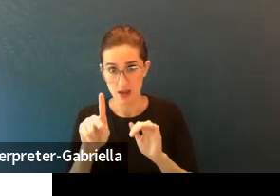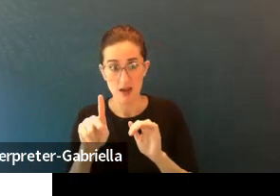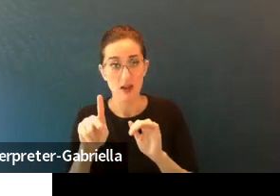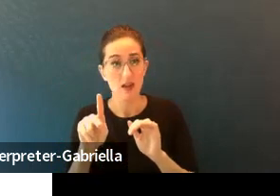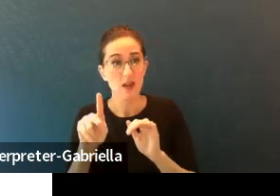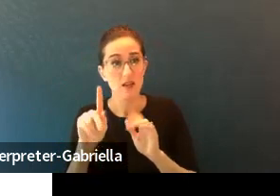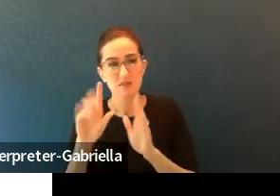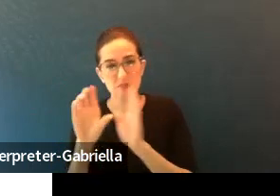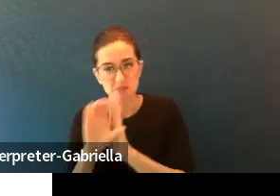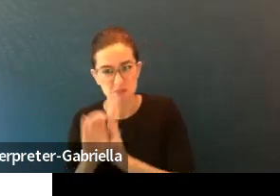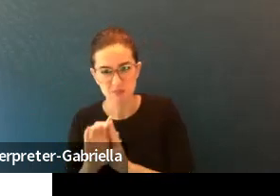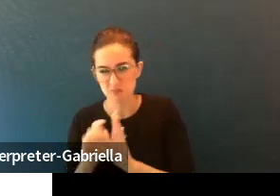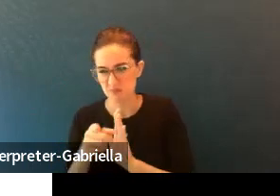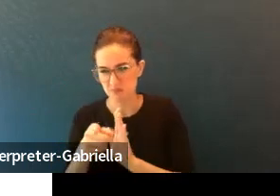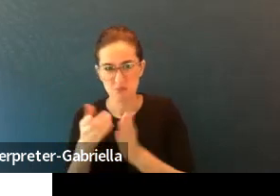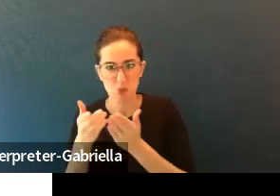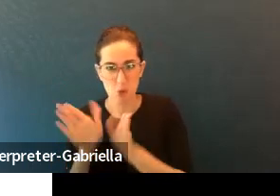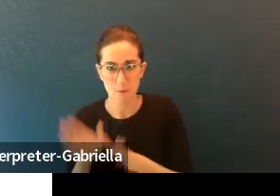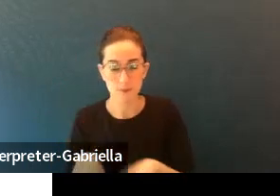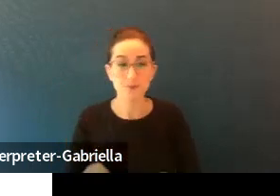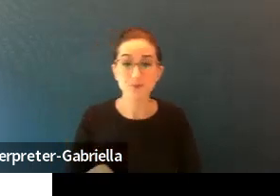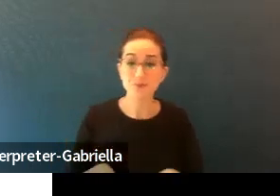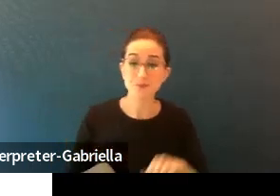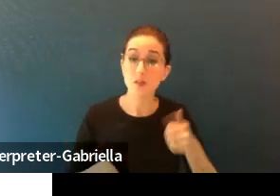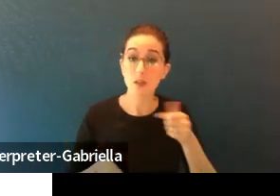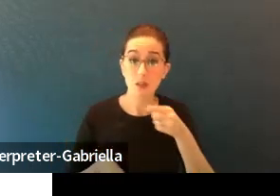And just so you know, the ones that aren't publicly available, typically those